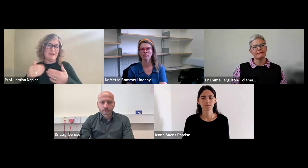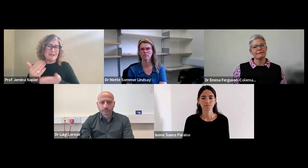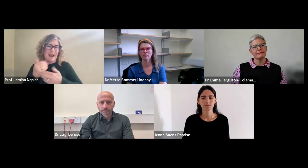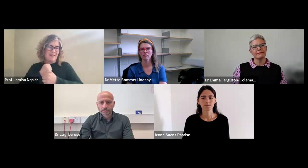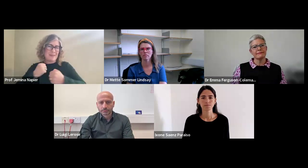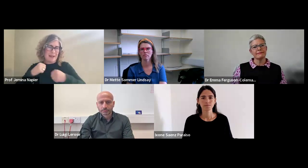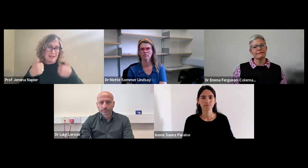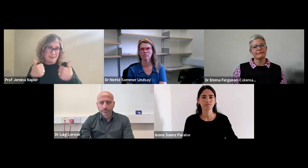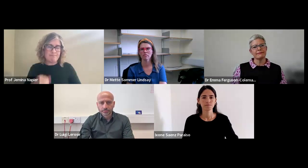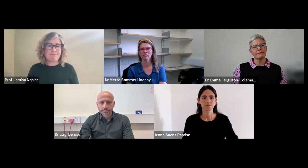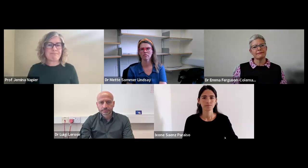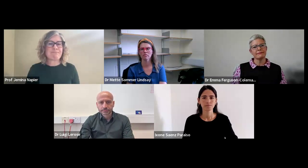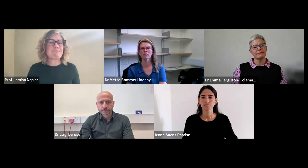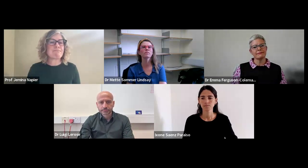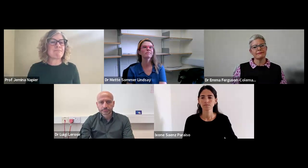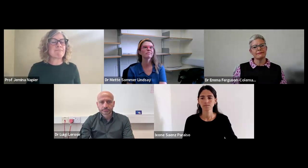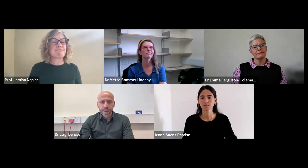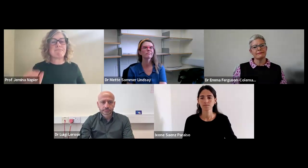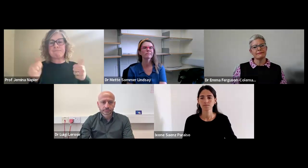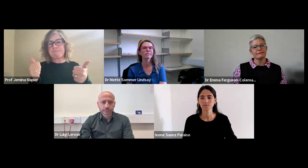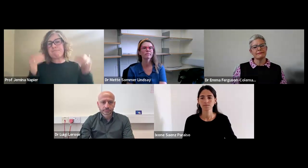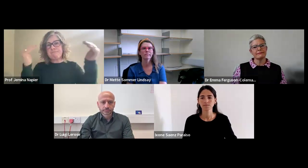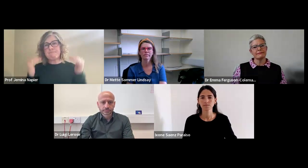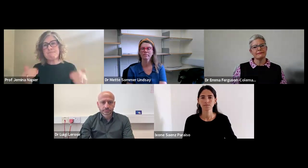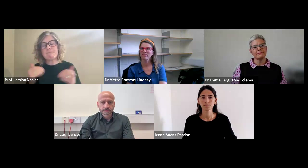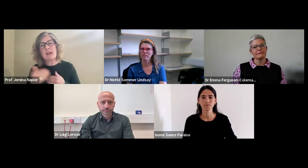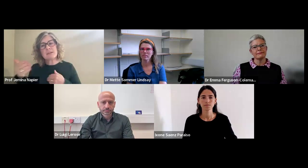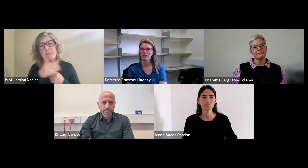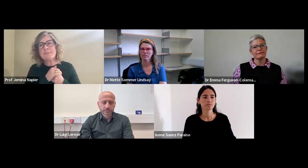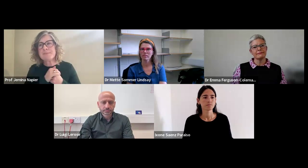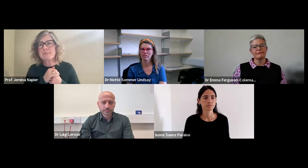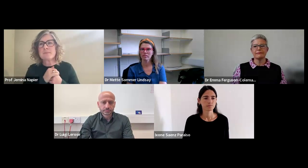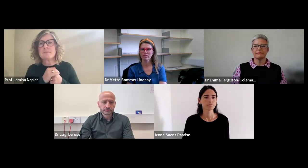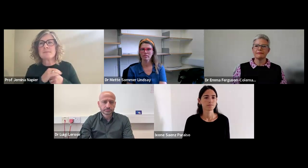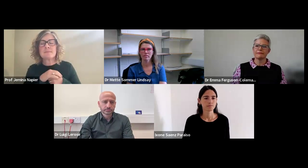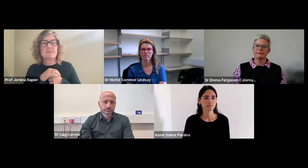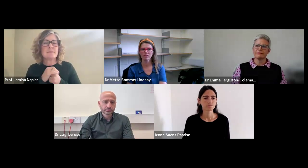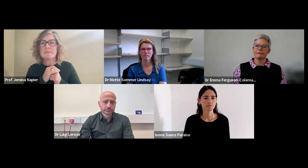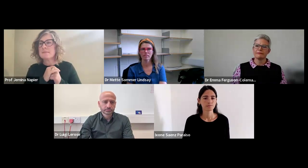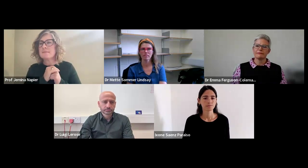ejected from this meeting in order that we retain the boundaries of our safe space. Next slide